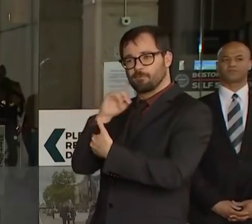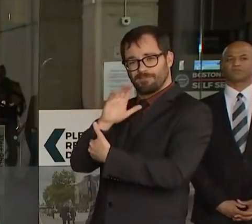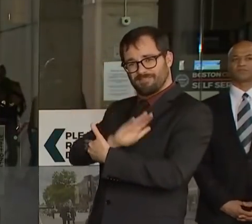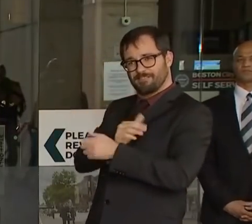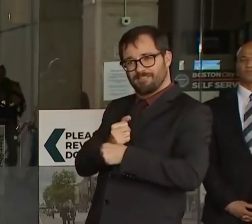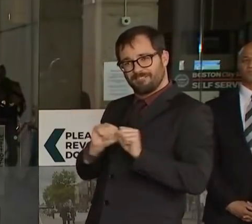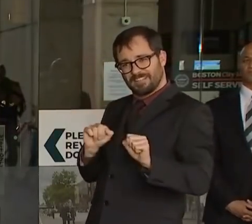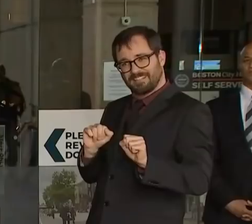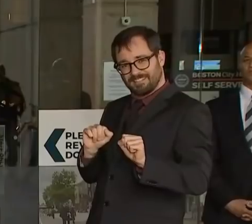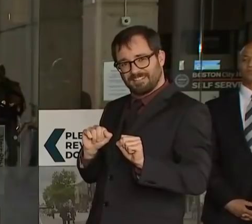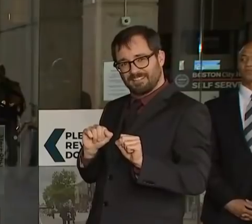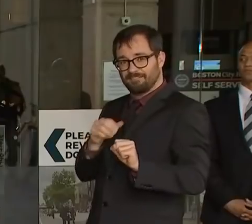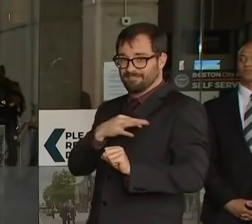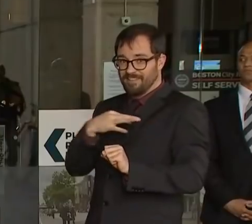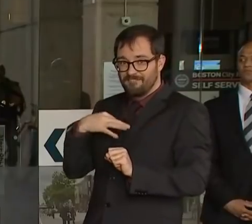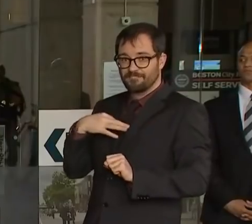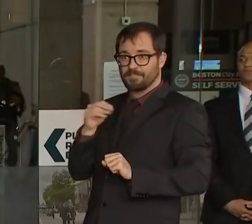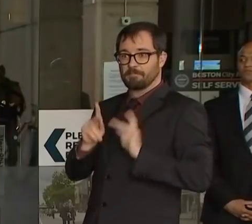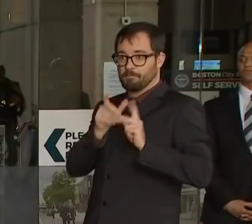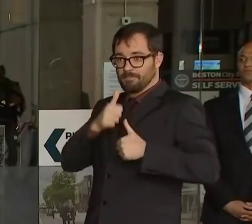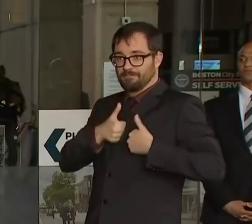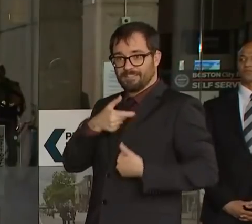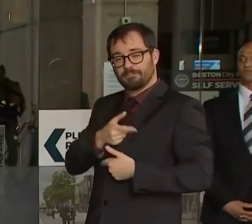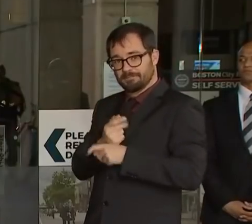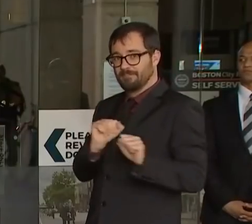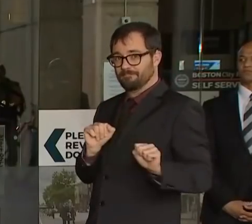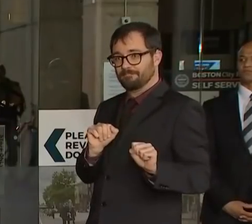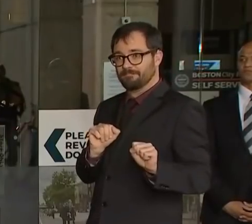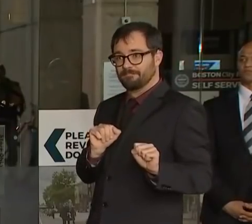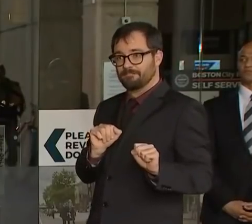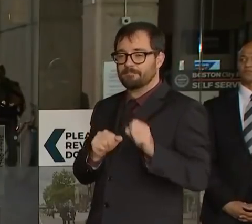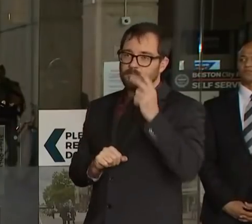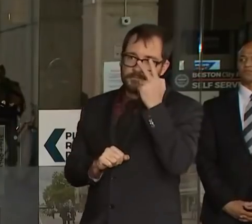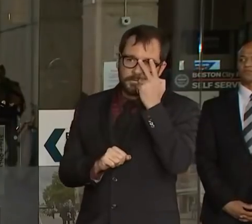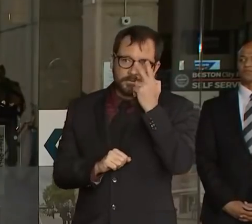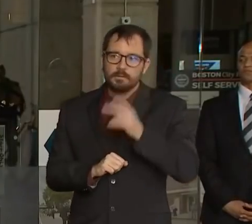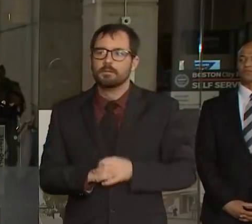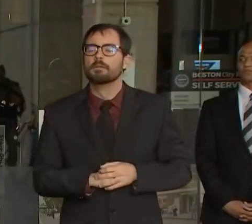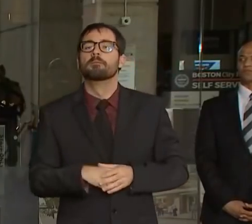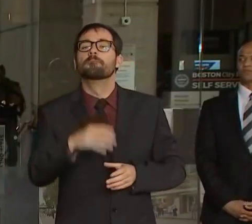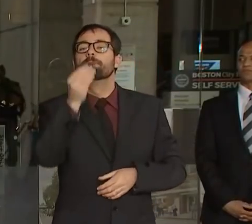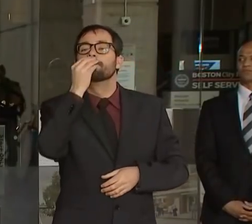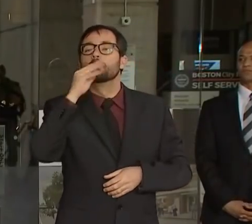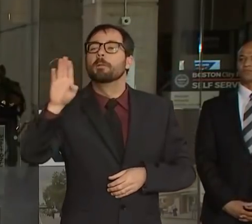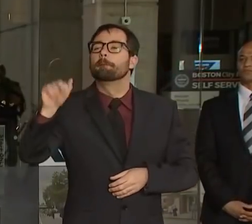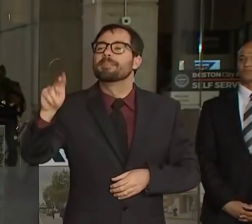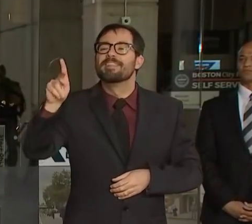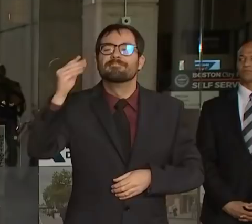WE ARE ASKING THAT YOU ADHERE TO THE RULES. IT IS FOR THE SAFETY OF YOUR LOVED ONES. IT IS FOR THE SAFETY IN THE